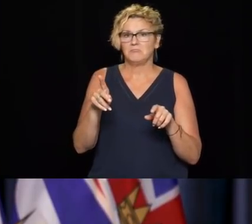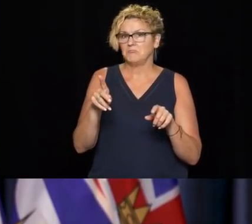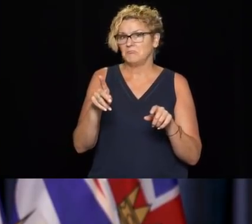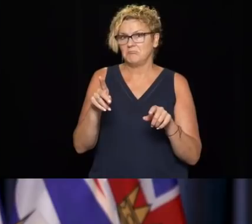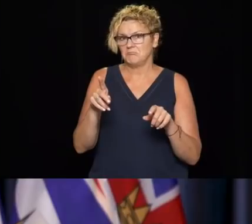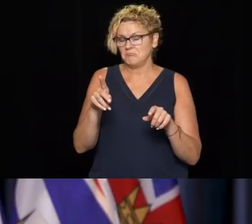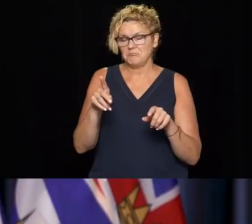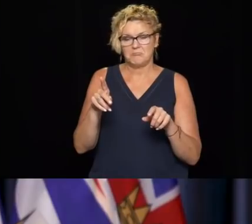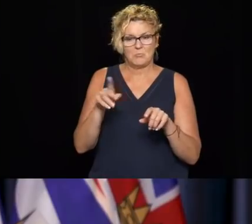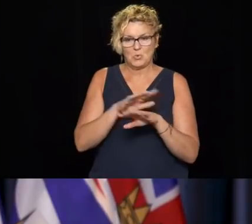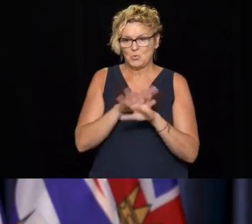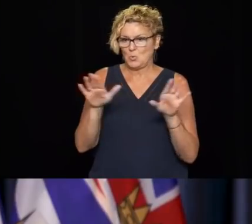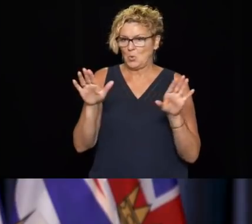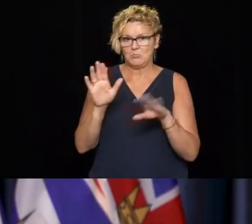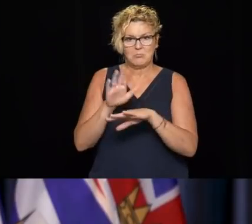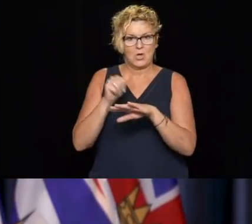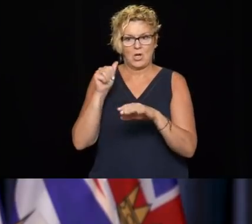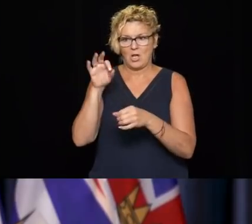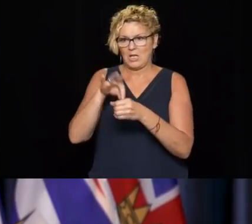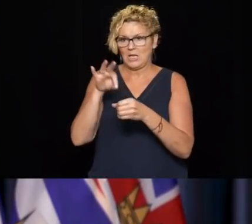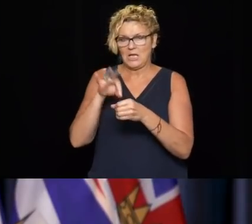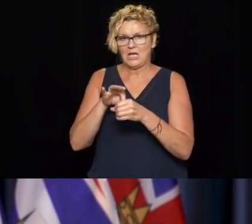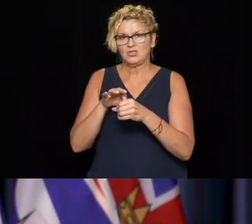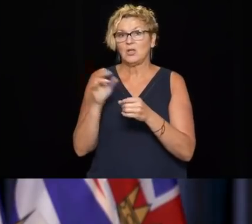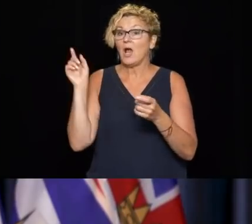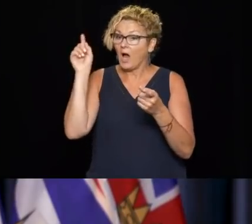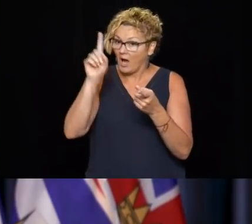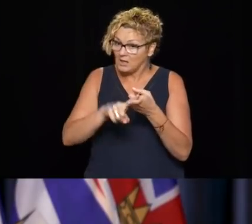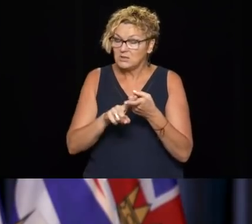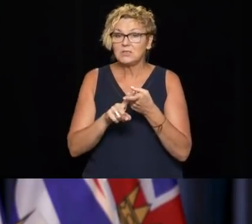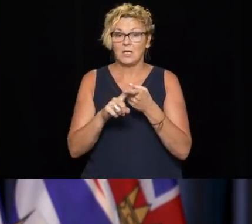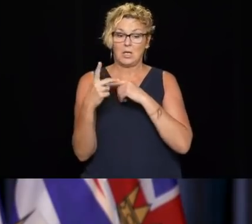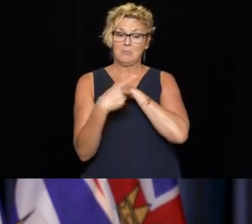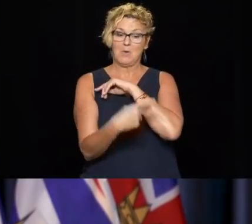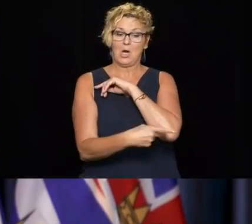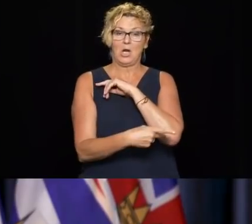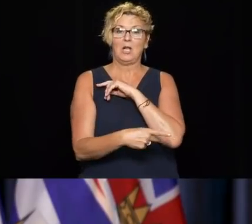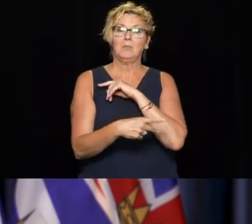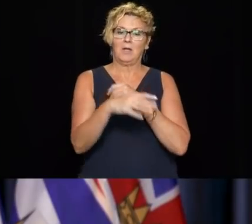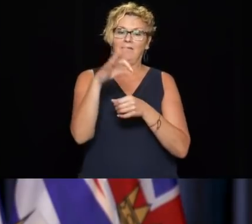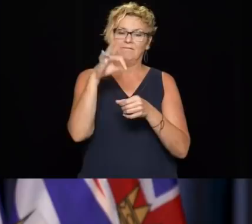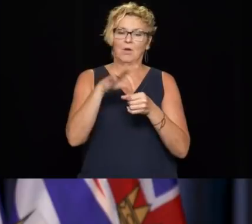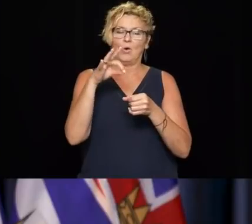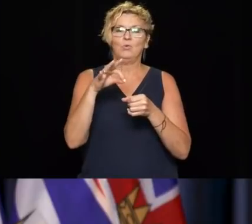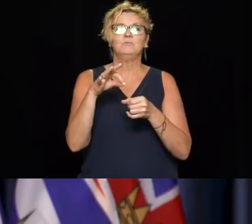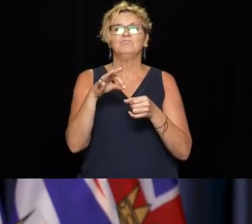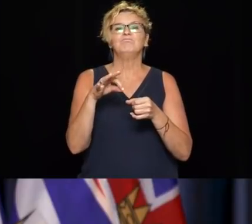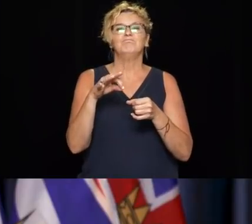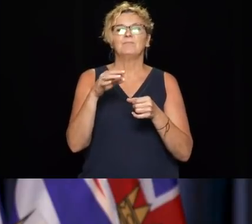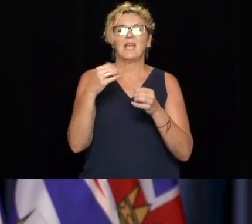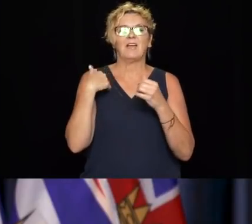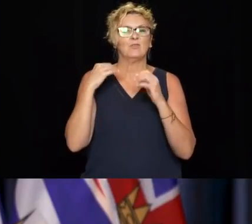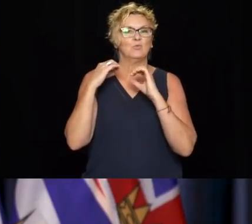elements have been realized and you will also know that nowhere in the document will you see the word Pandemic, the world we live in